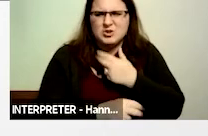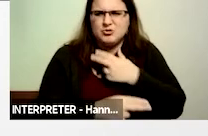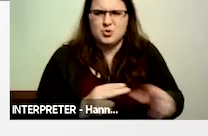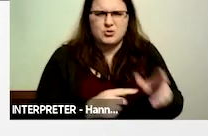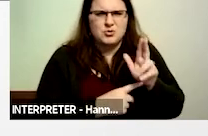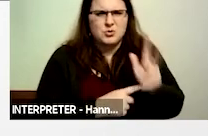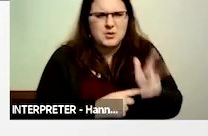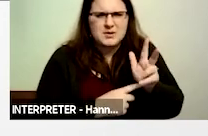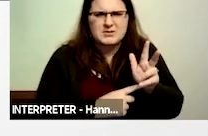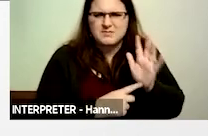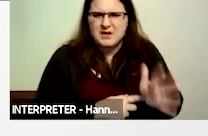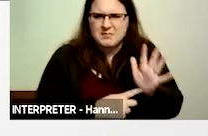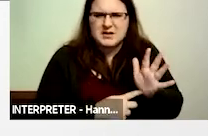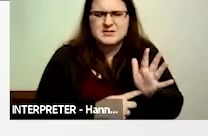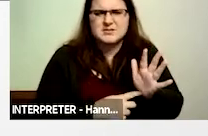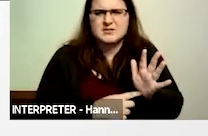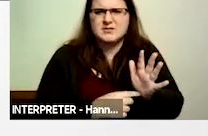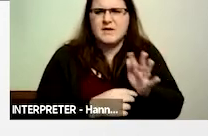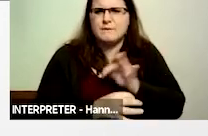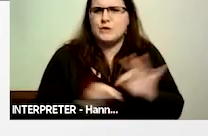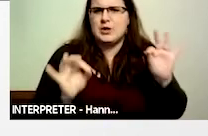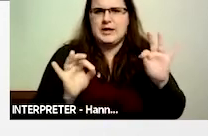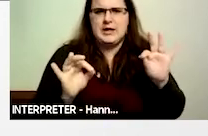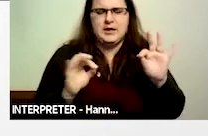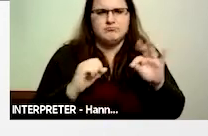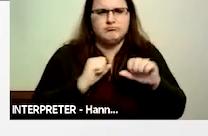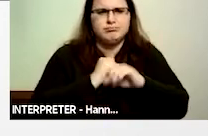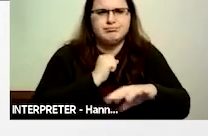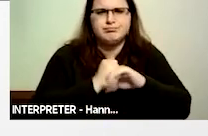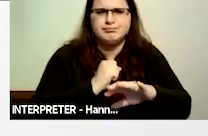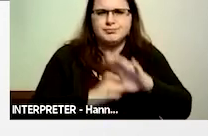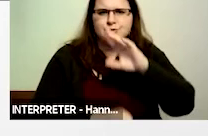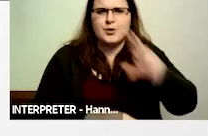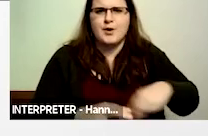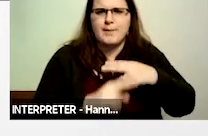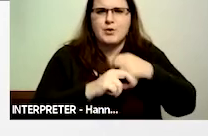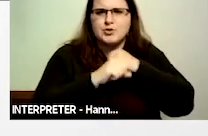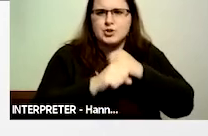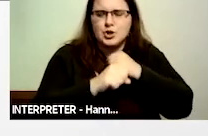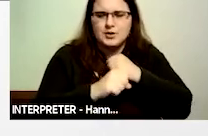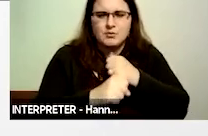and they're all free and promotional obviously and maybe there's some thought to Rick Mislan: You know, at least watching those and seeing if there's not something